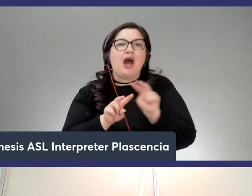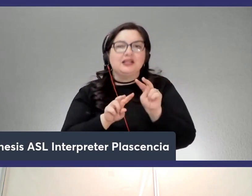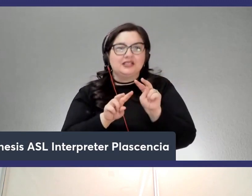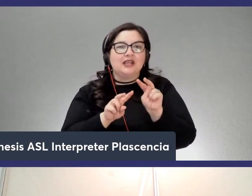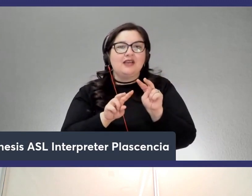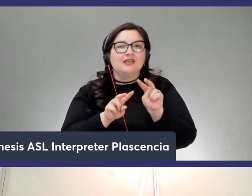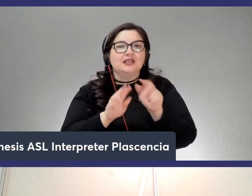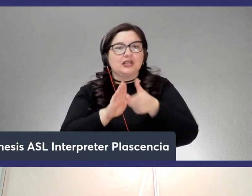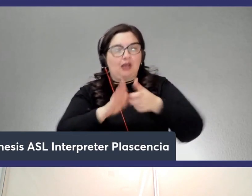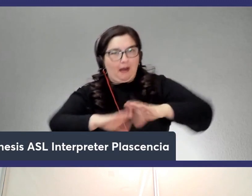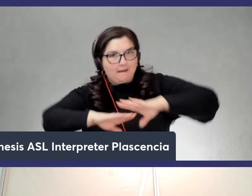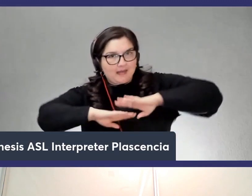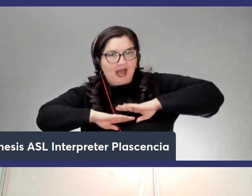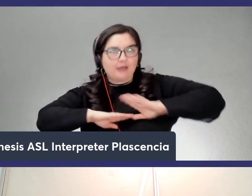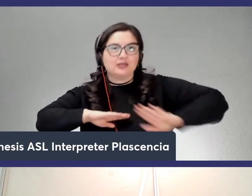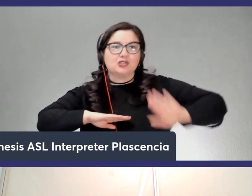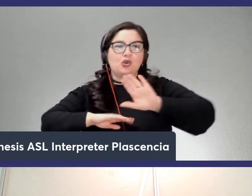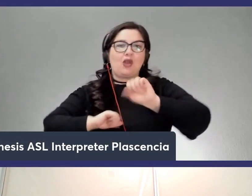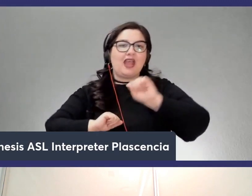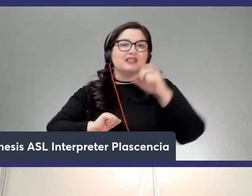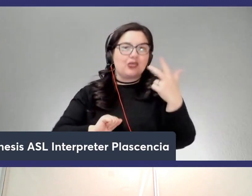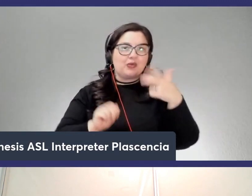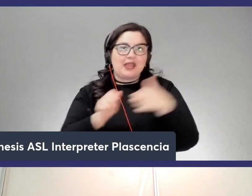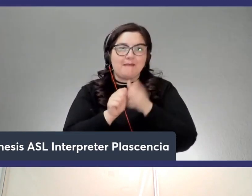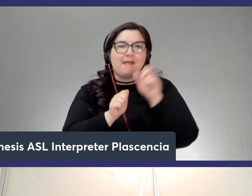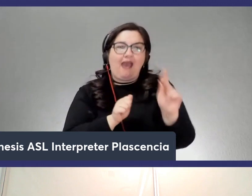to offer S3 Backups and you will also also be able to use